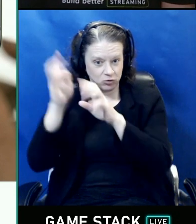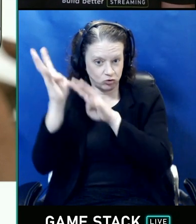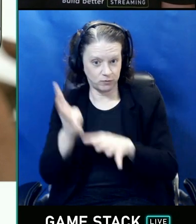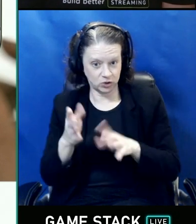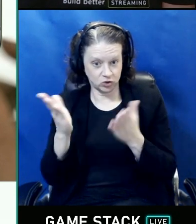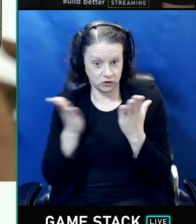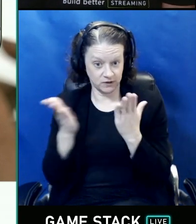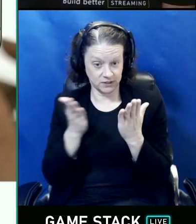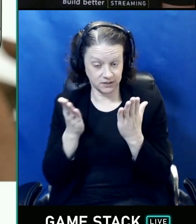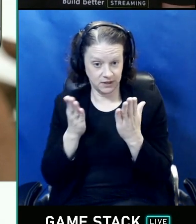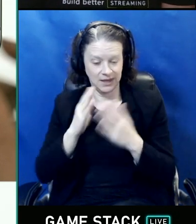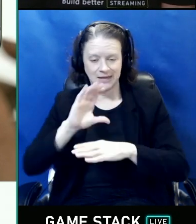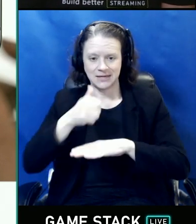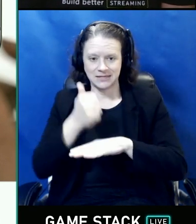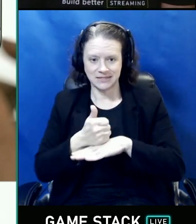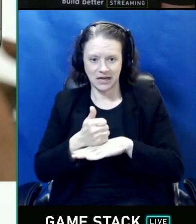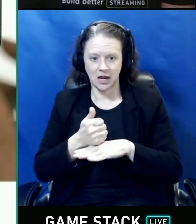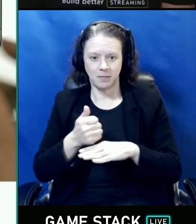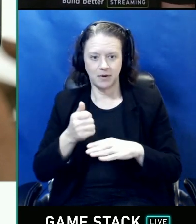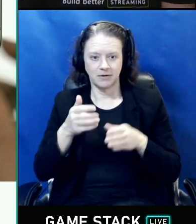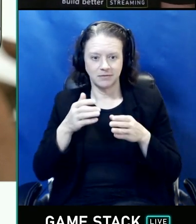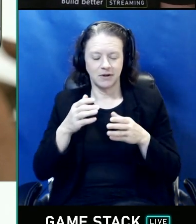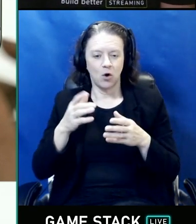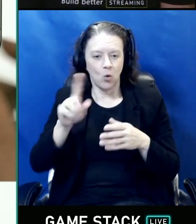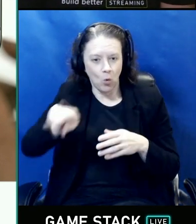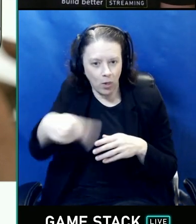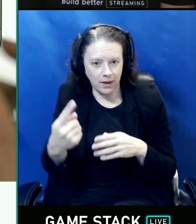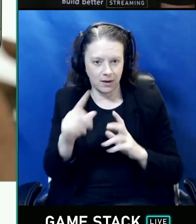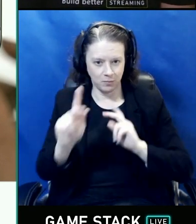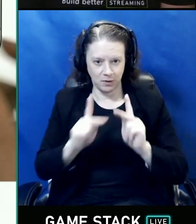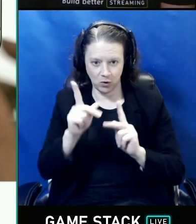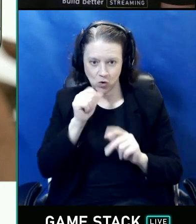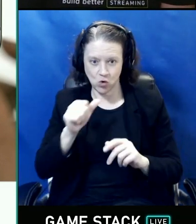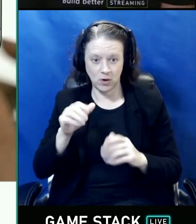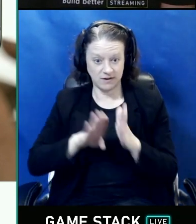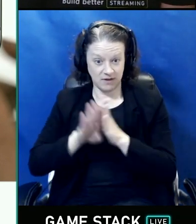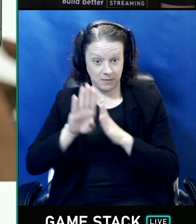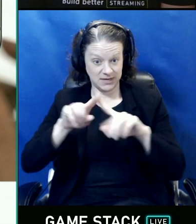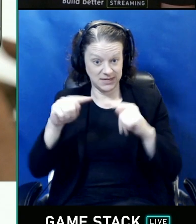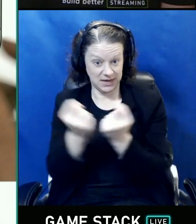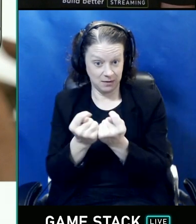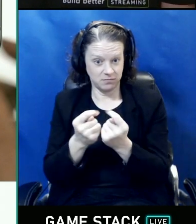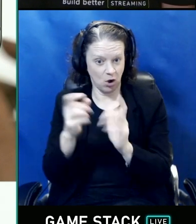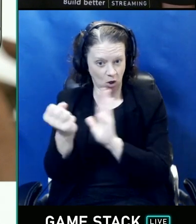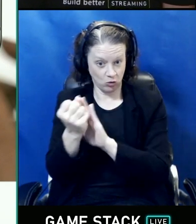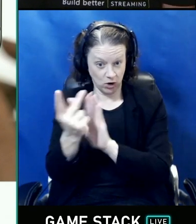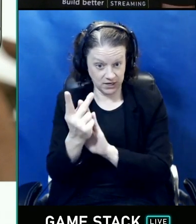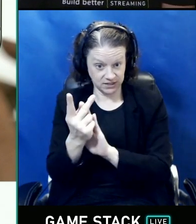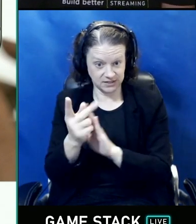the development team authorizes has access to see that it's on that service. And with that in place